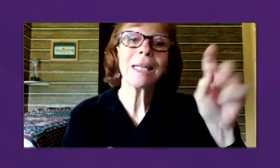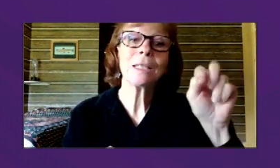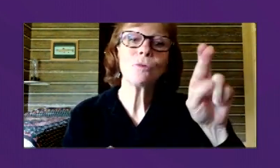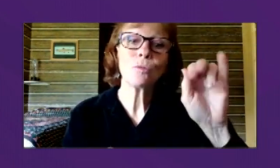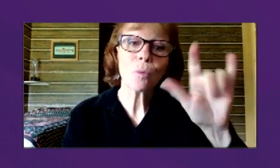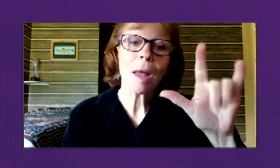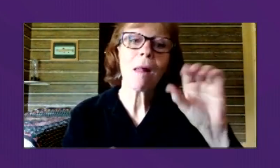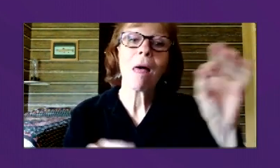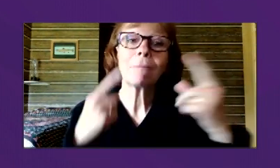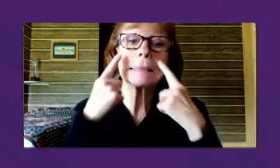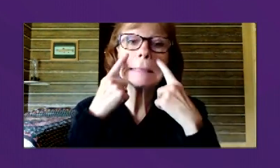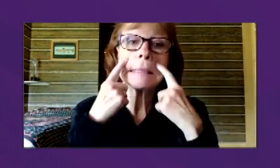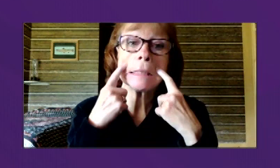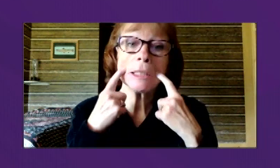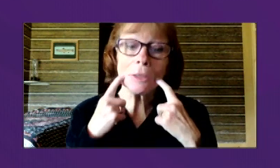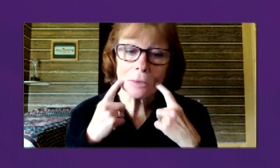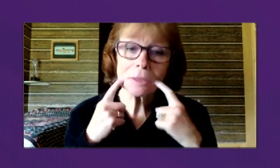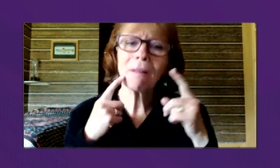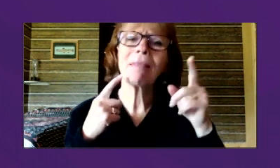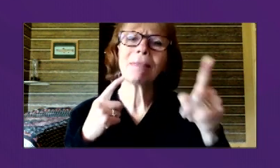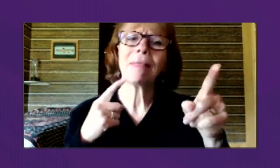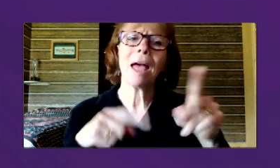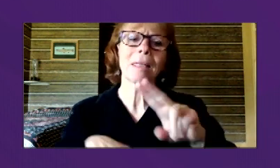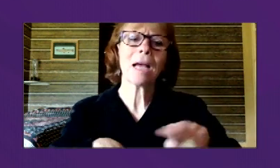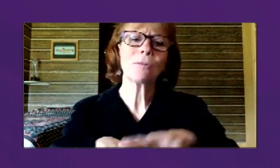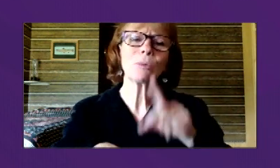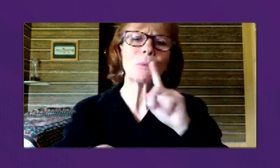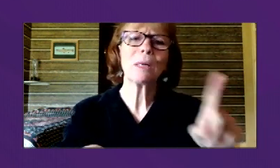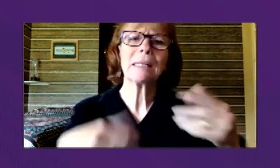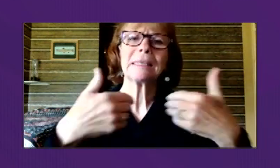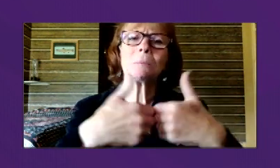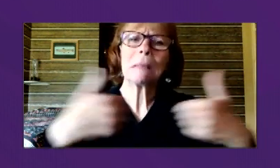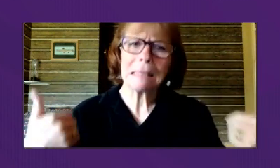nation that was split on what to do. There were a small group of Cherokee that thought